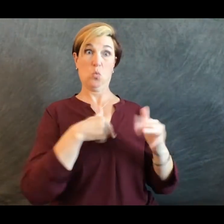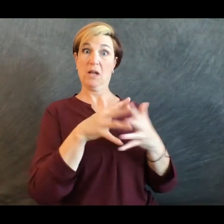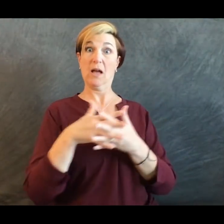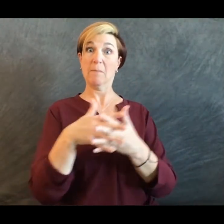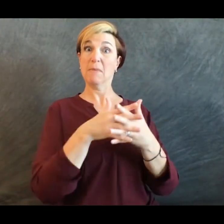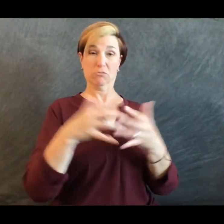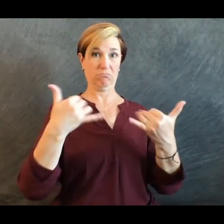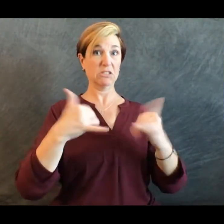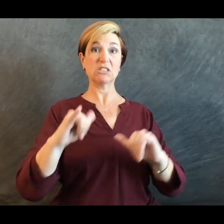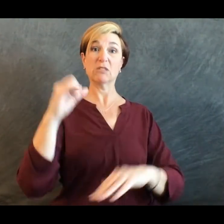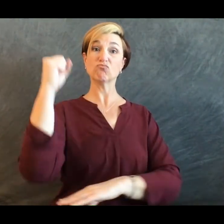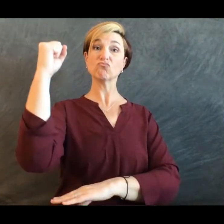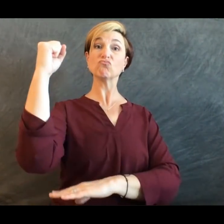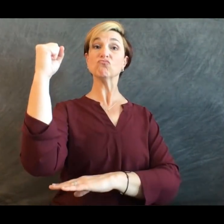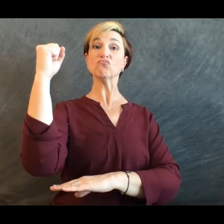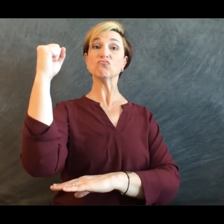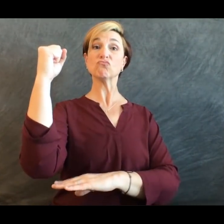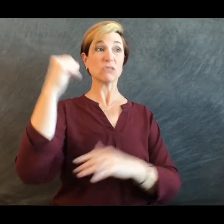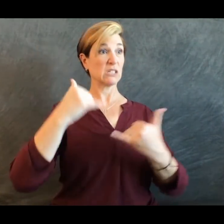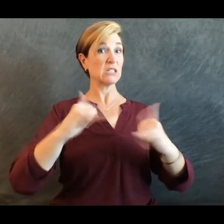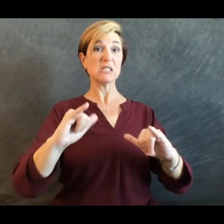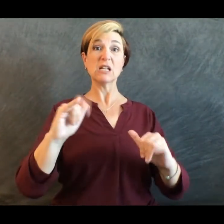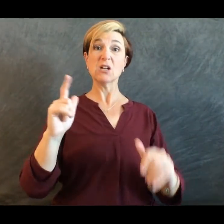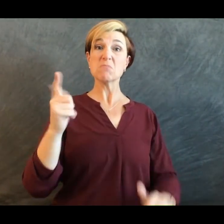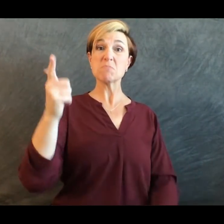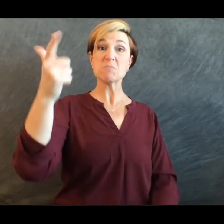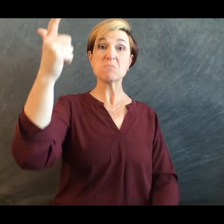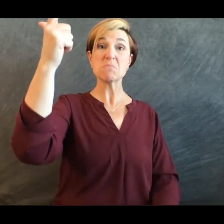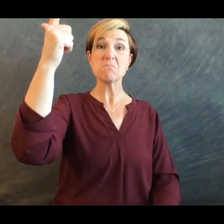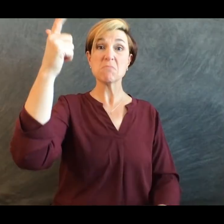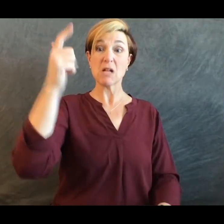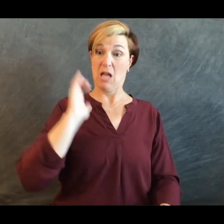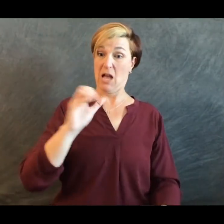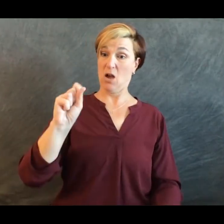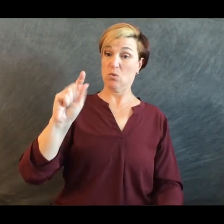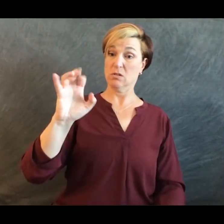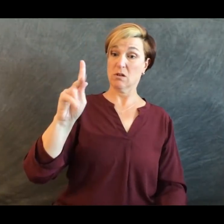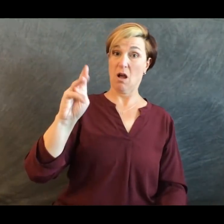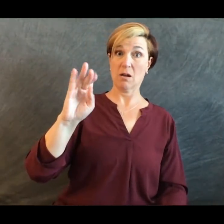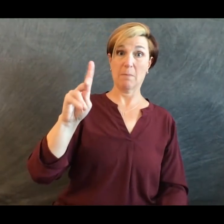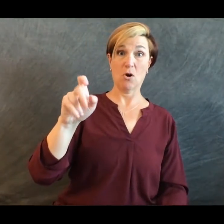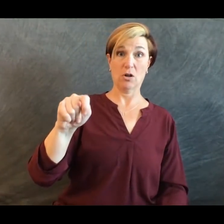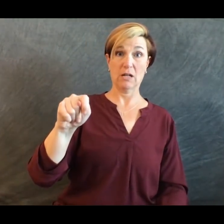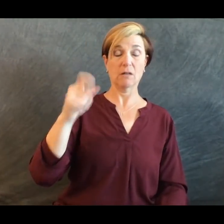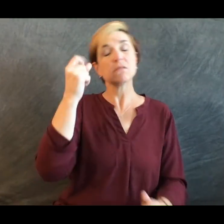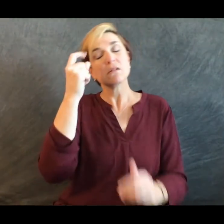increase without one day we're talking four days instead of five that we've had